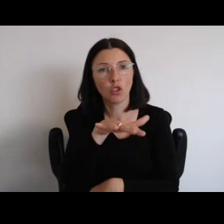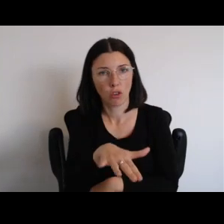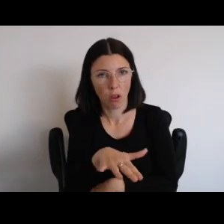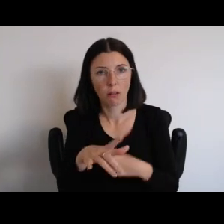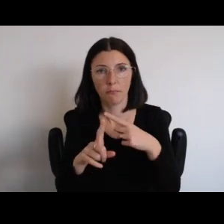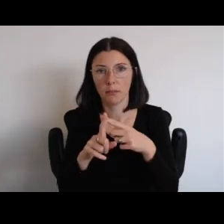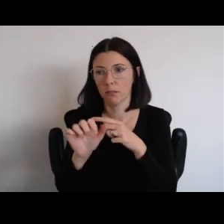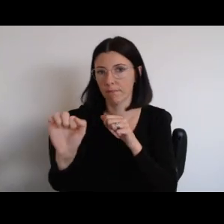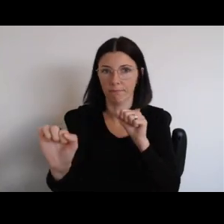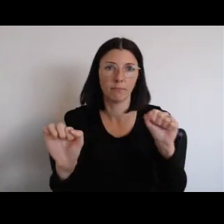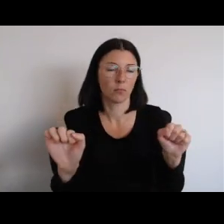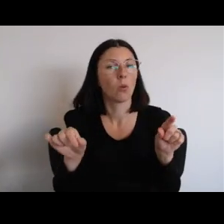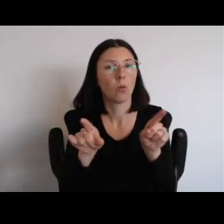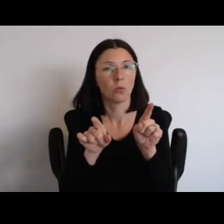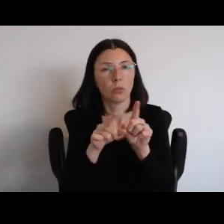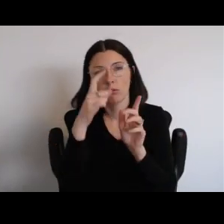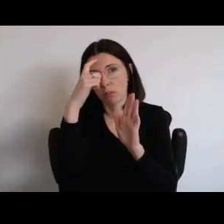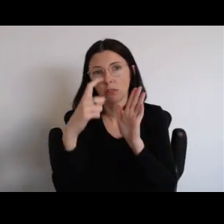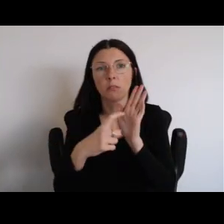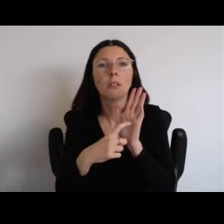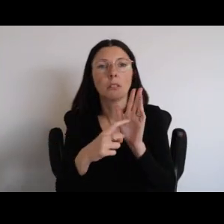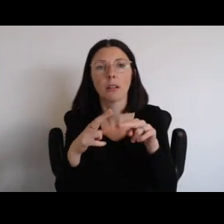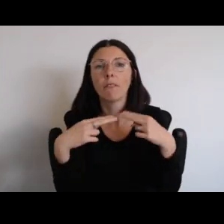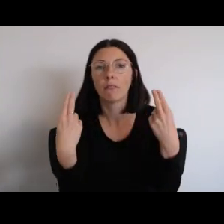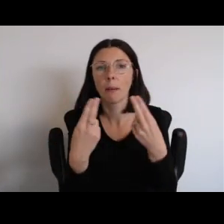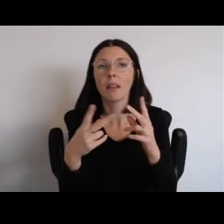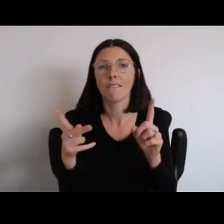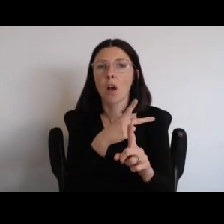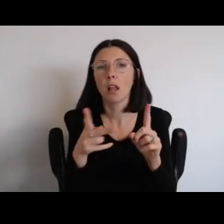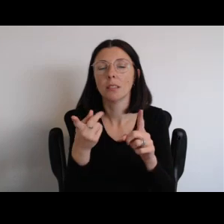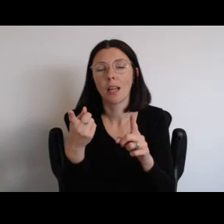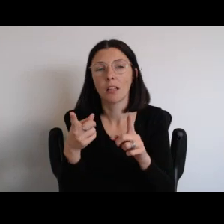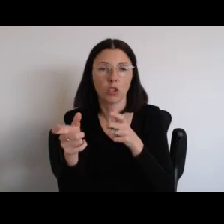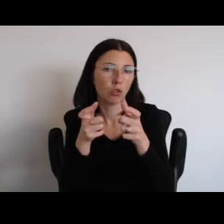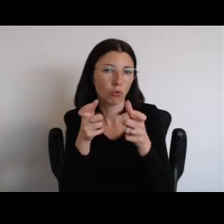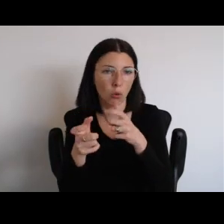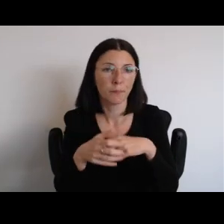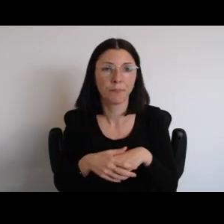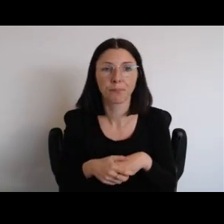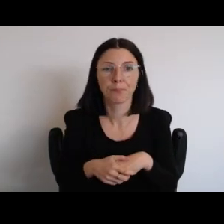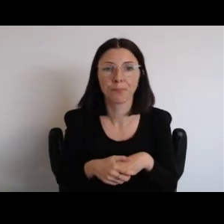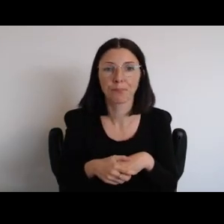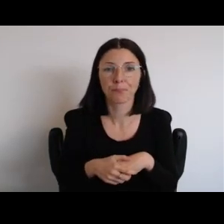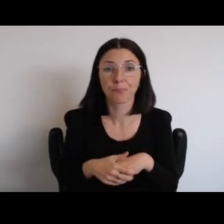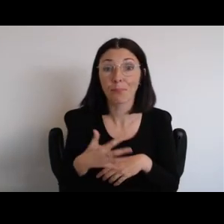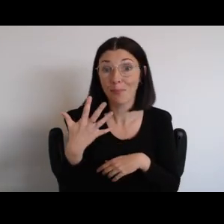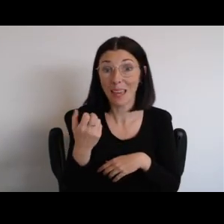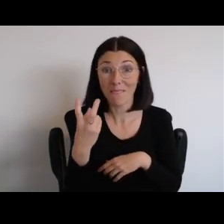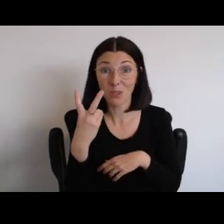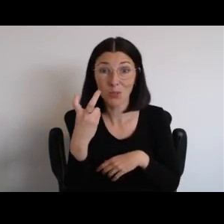Family Violence and control we have had two more questions come through excellent okay so the